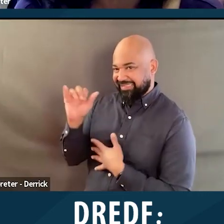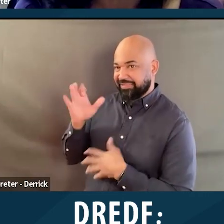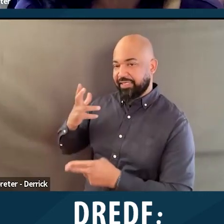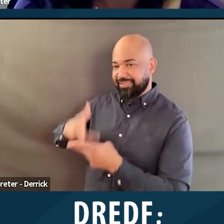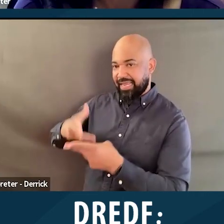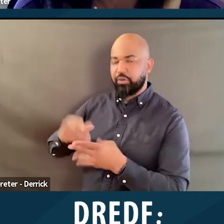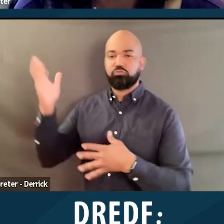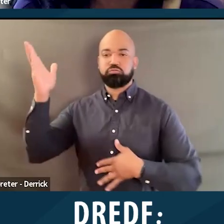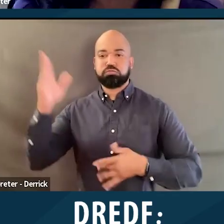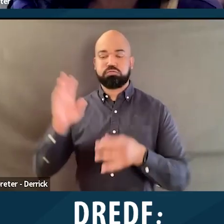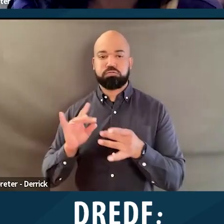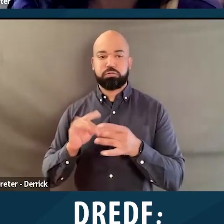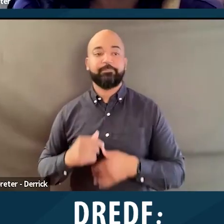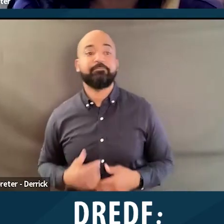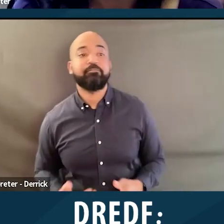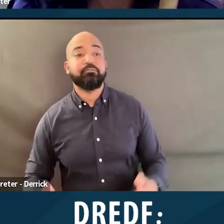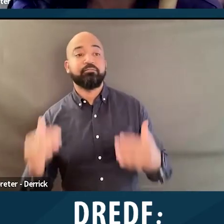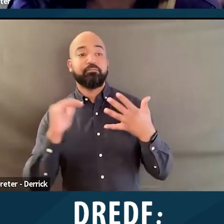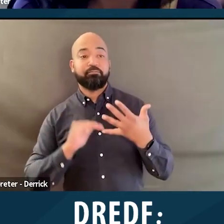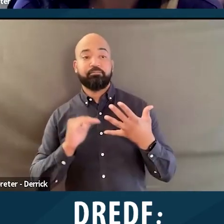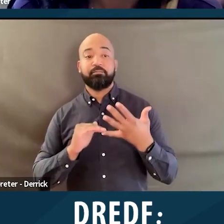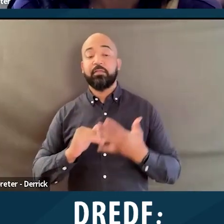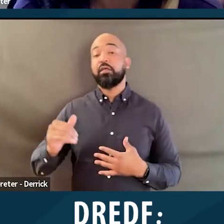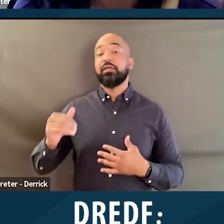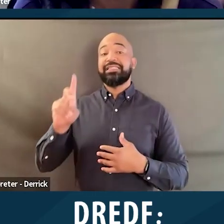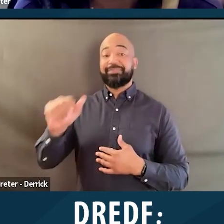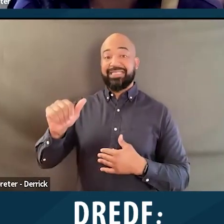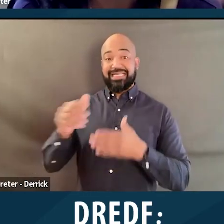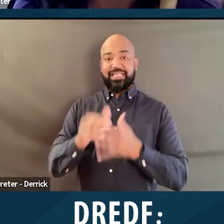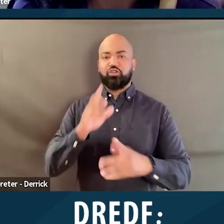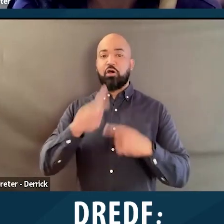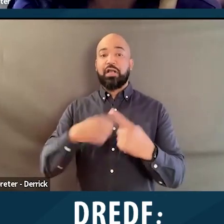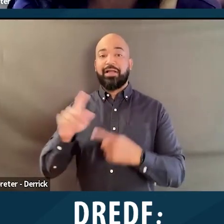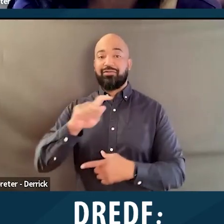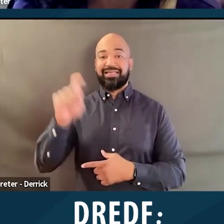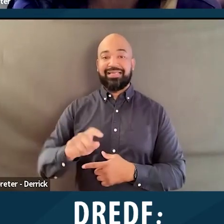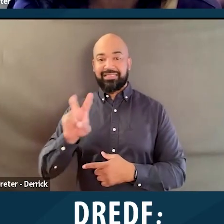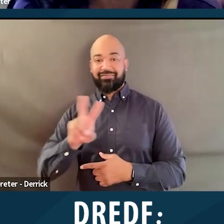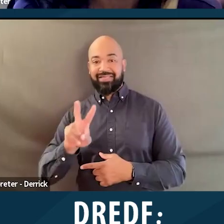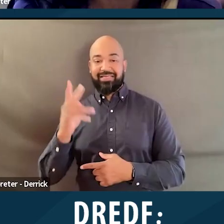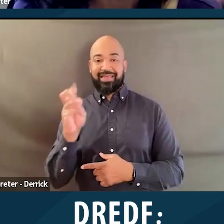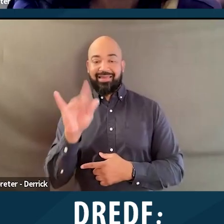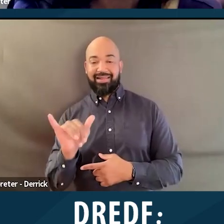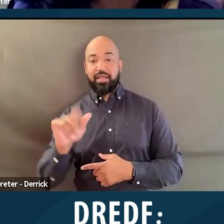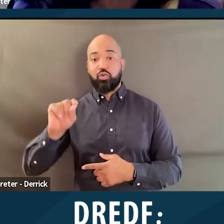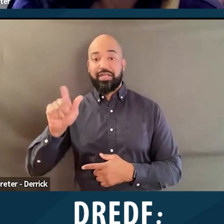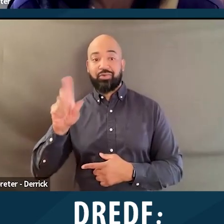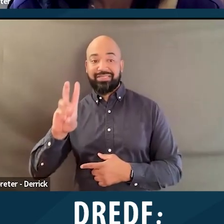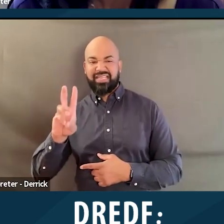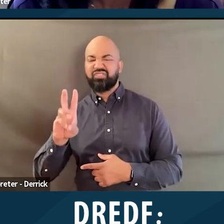to hear from Kansas and national disability organizer Mike Oxford who I mentioned before.